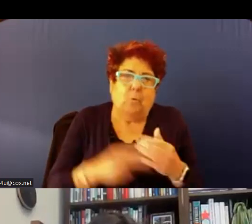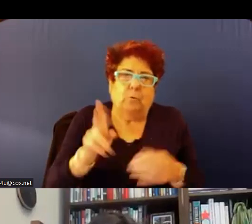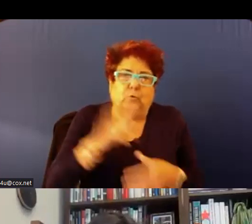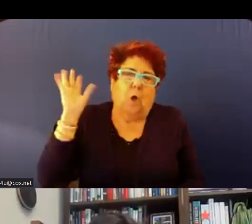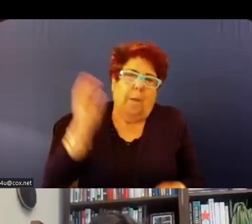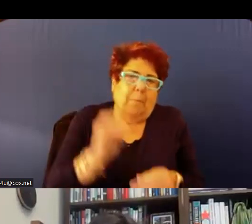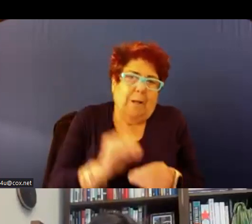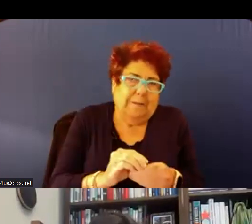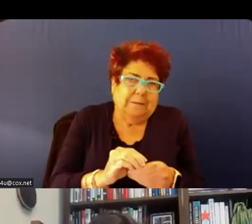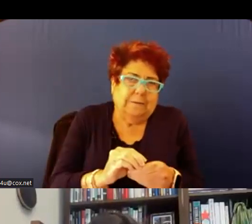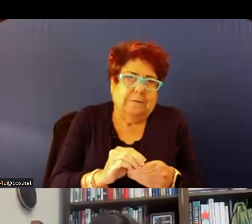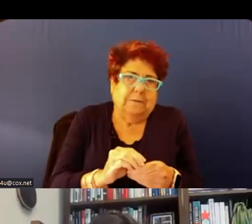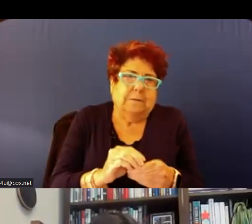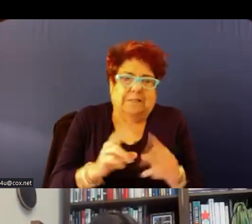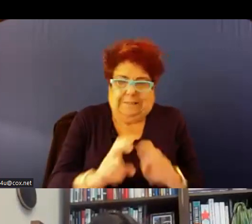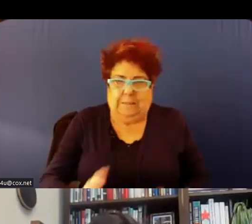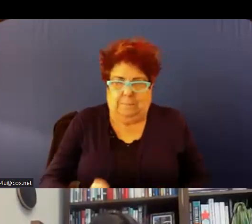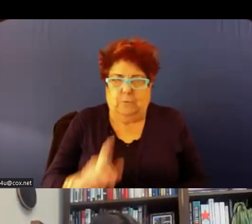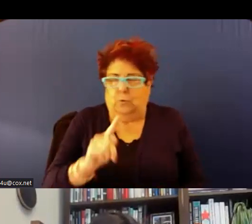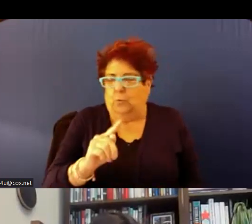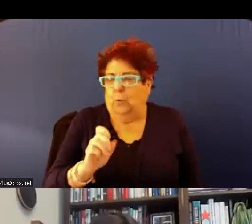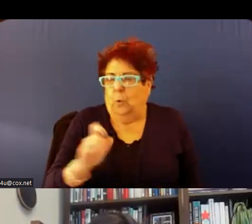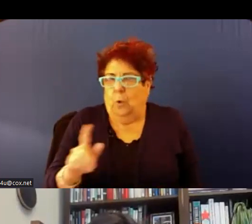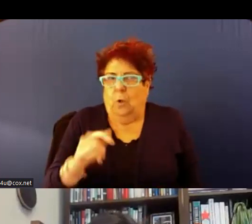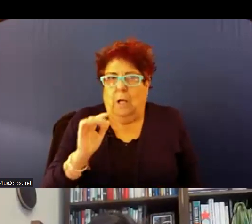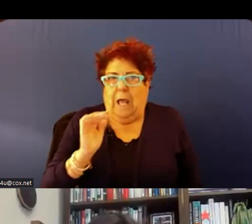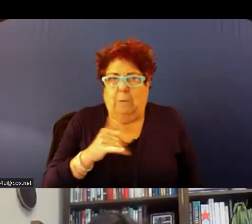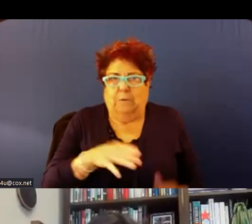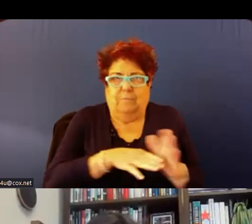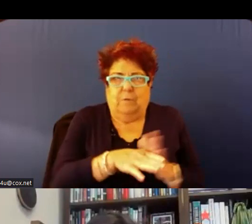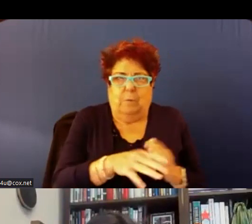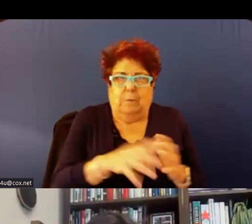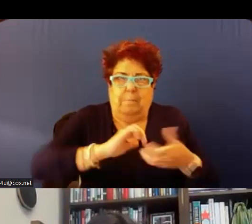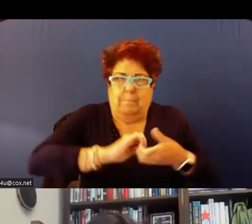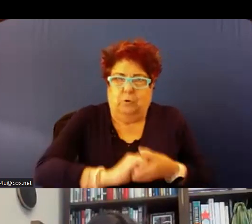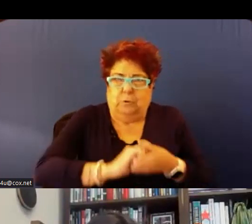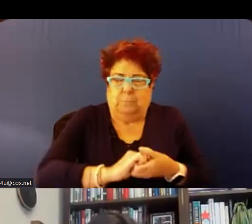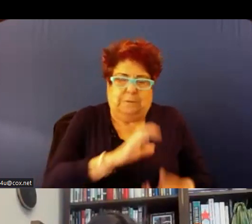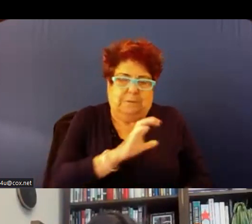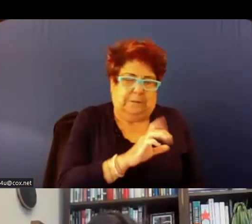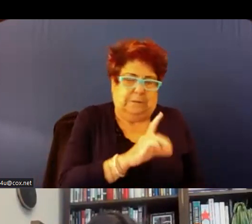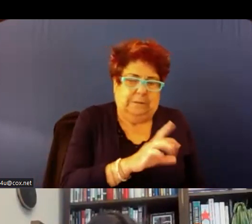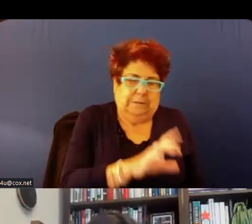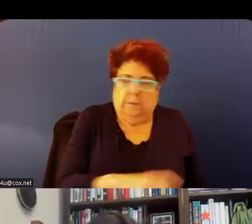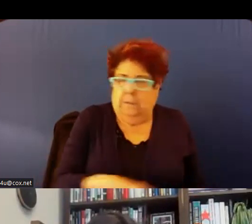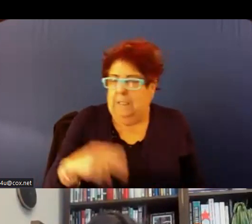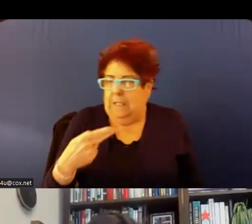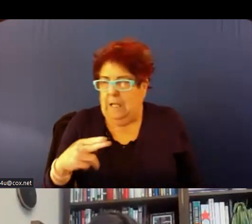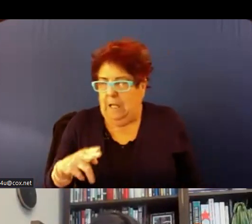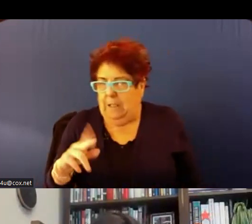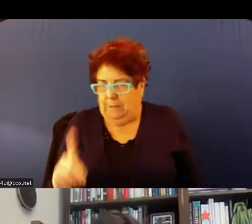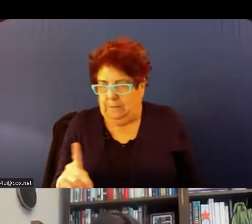was development -- developed with partnership with CDC and HUD and we built off of that and